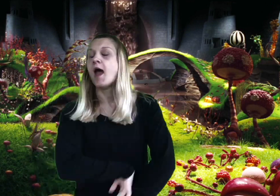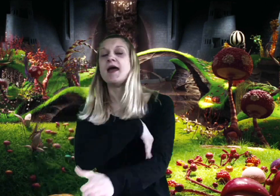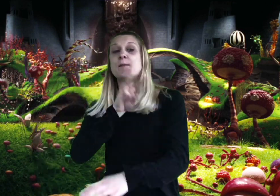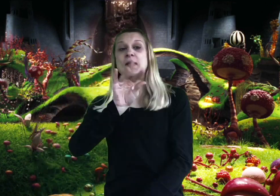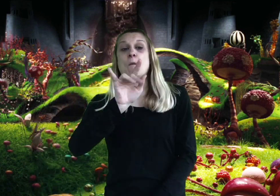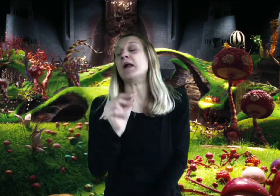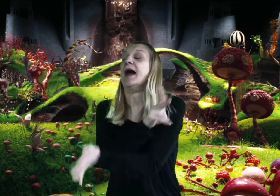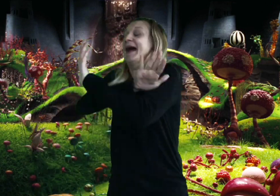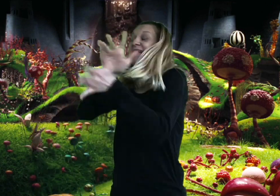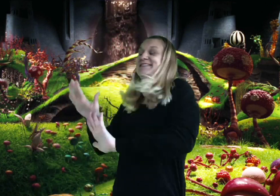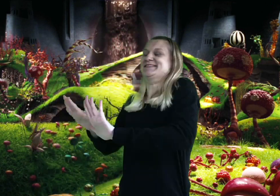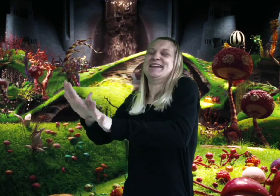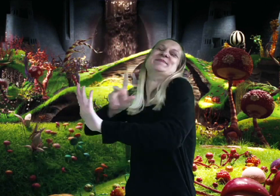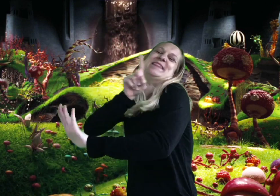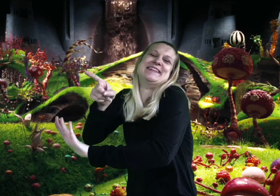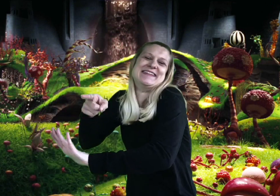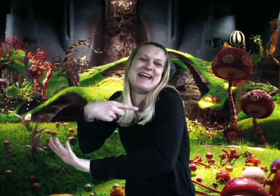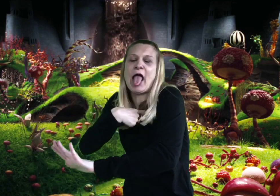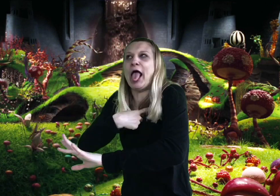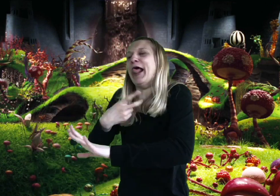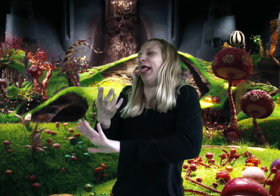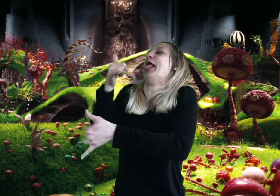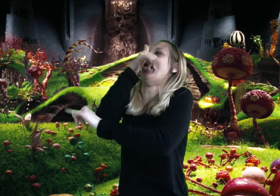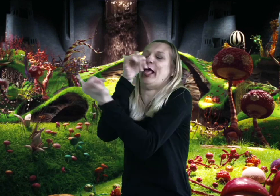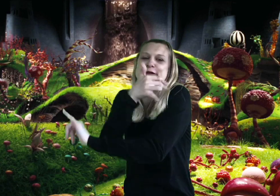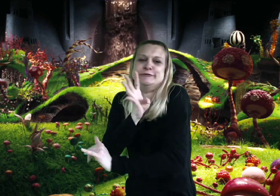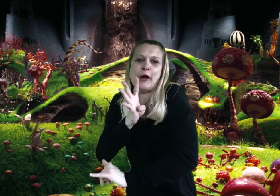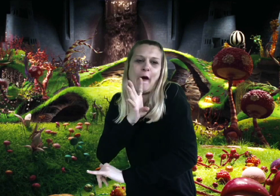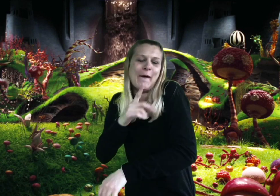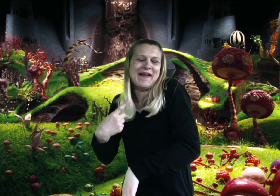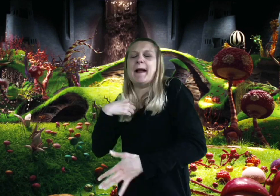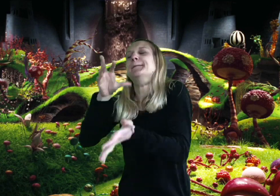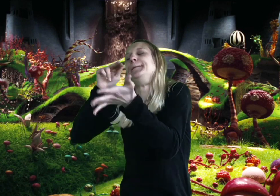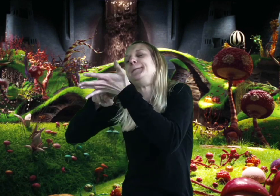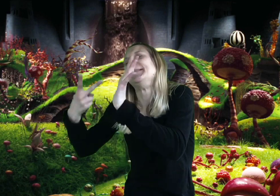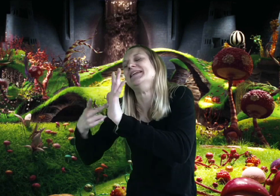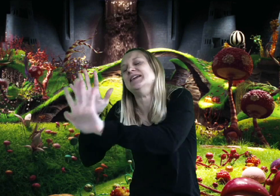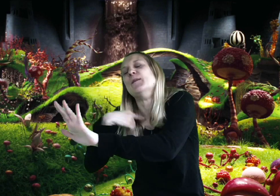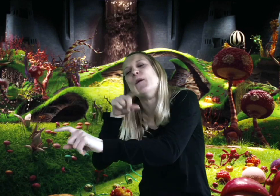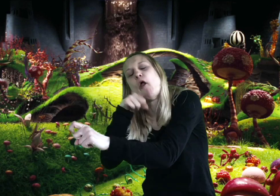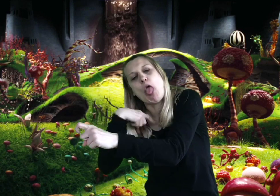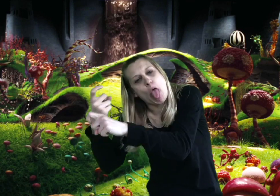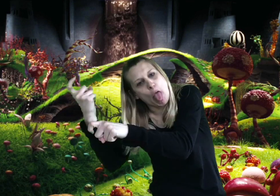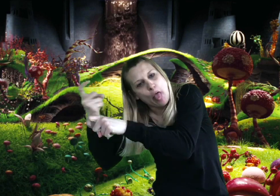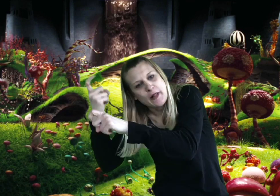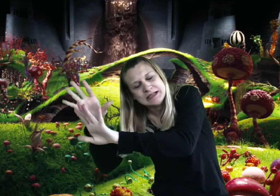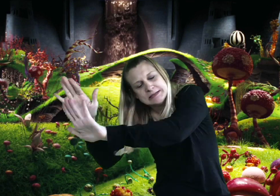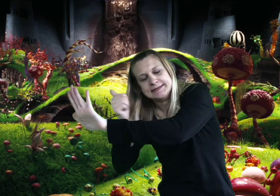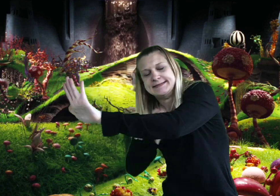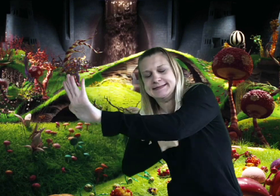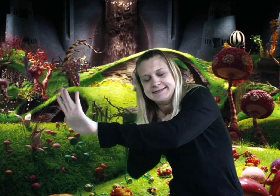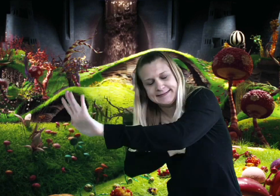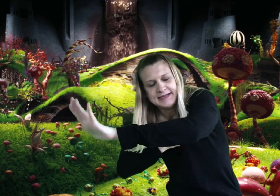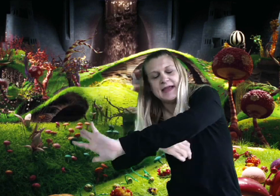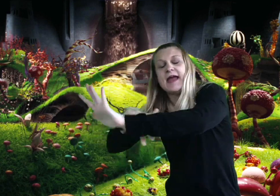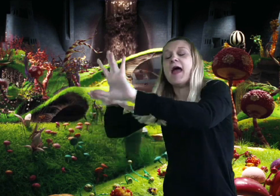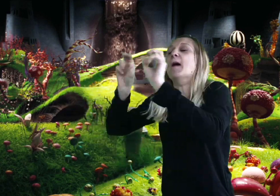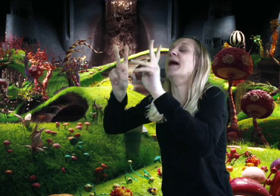"I’m joking," said Mr. Wonka, giggling madly behind his beard. "I didn’t mean it. Forgive me. I’m so sorry.